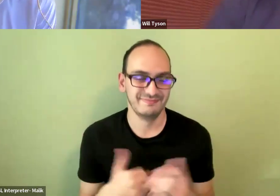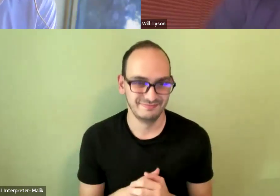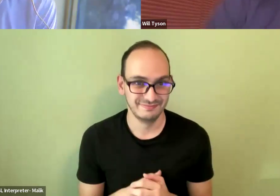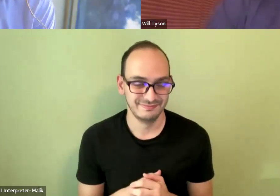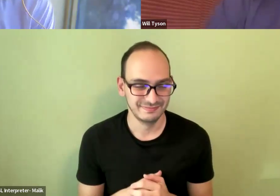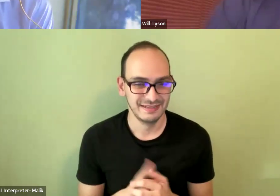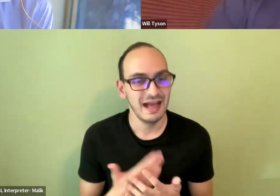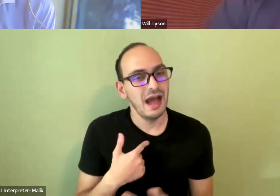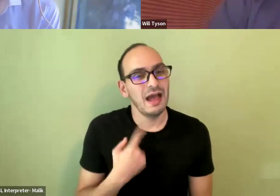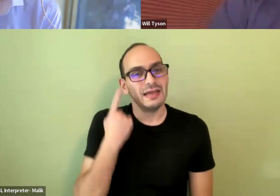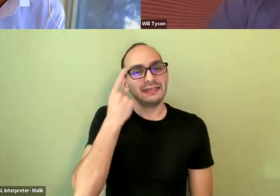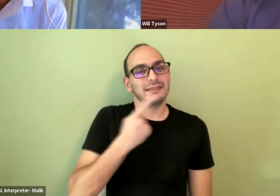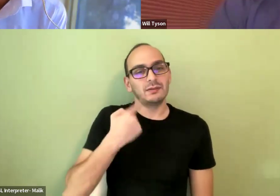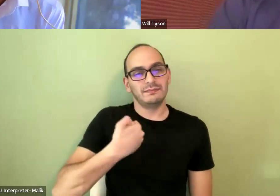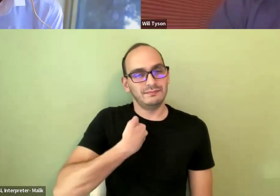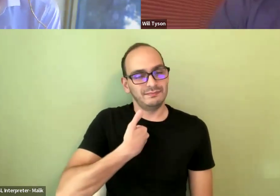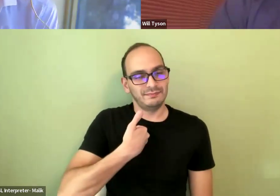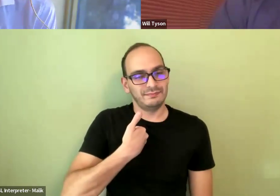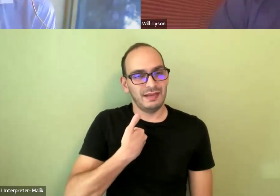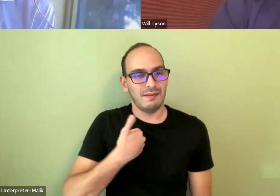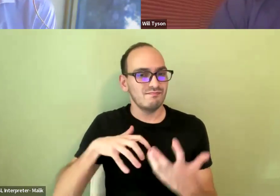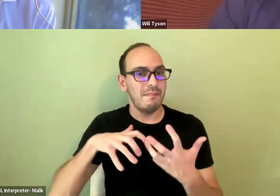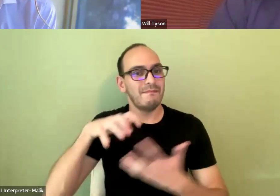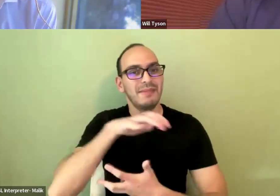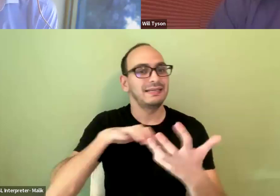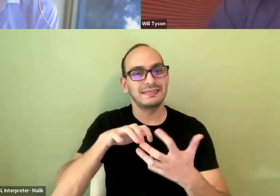I consider myself a mixed method scholar,